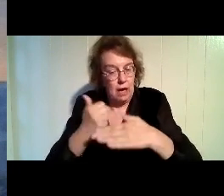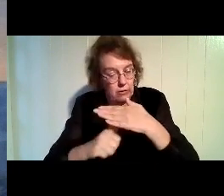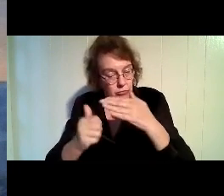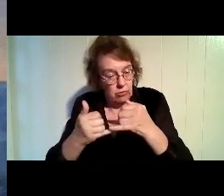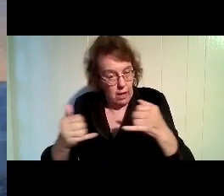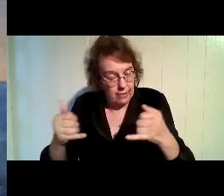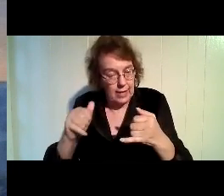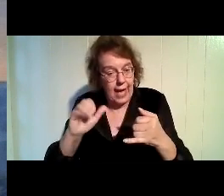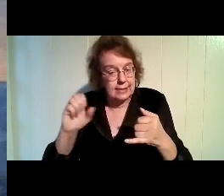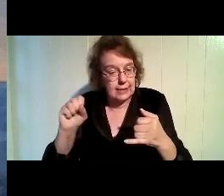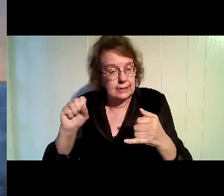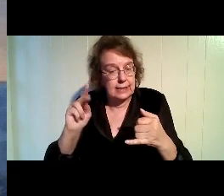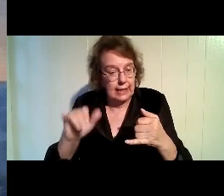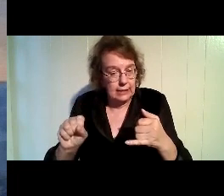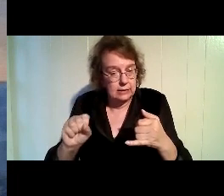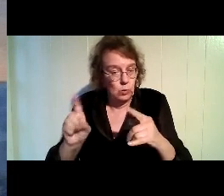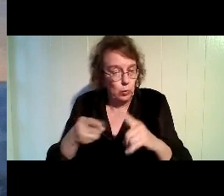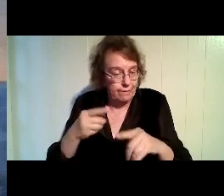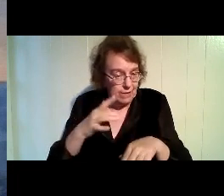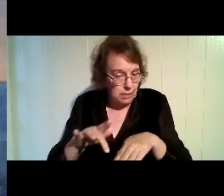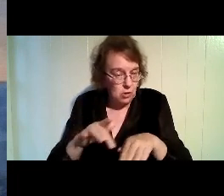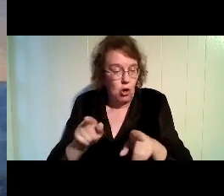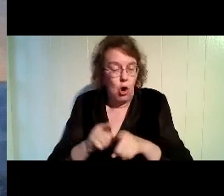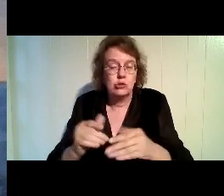There is also here a shortcut for print screen. If you have